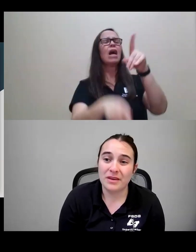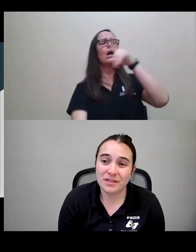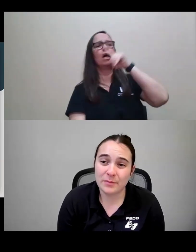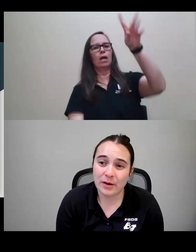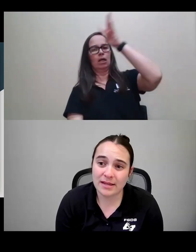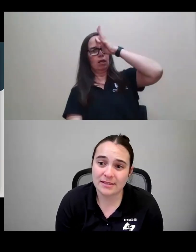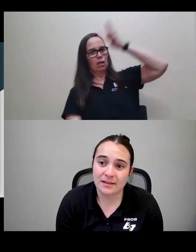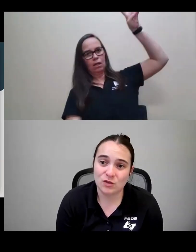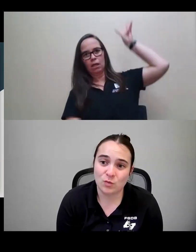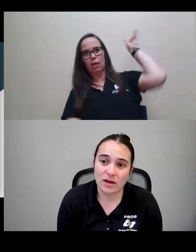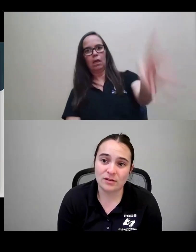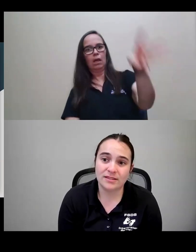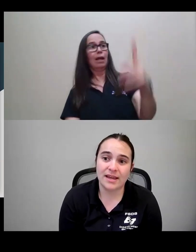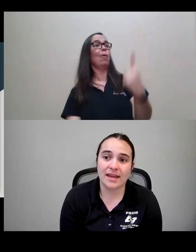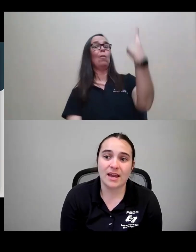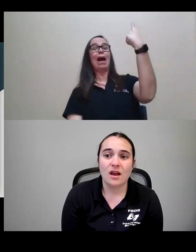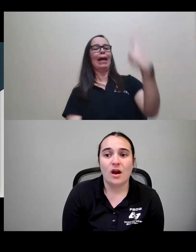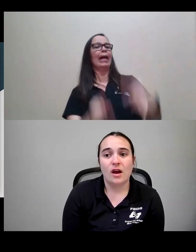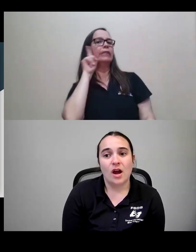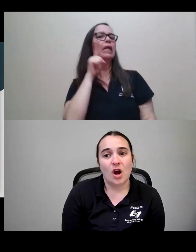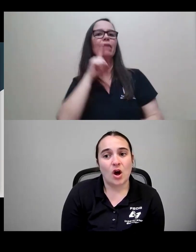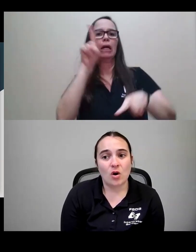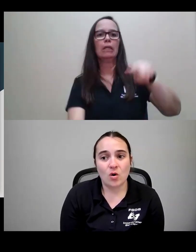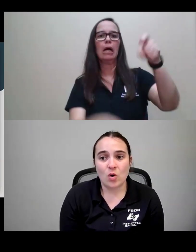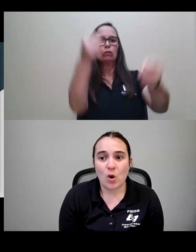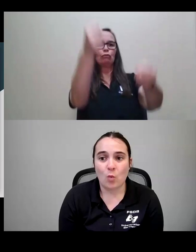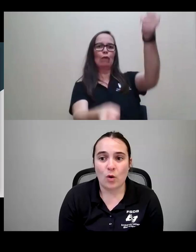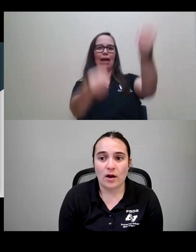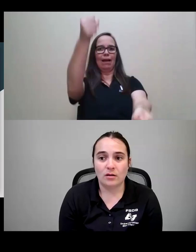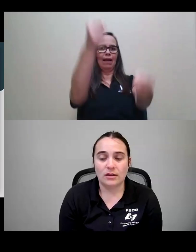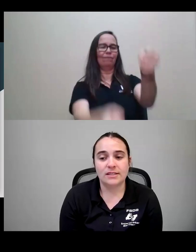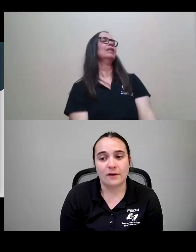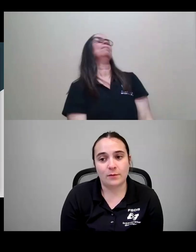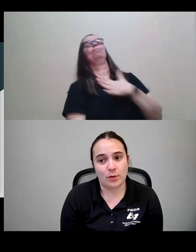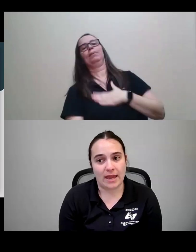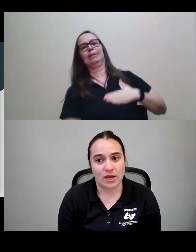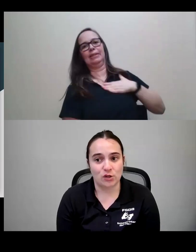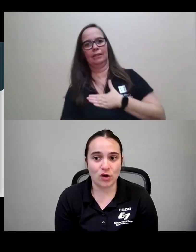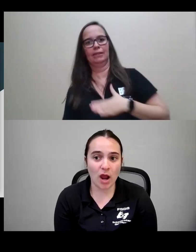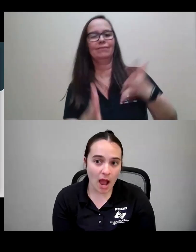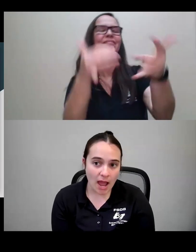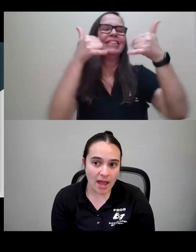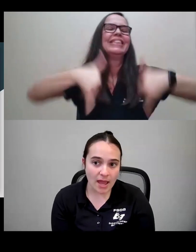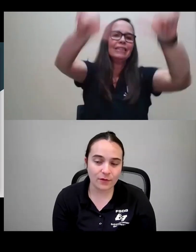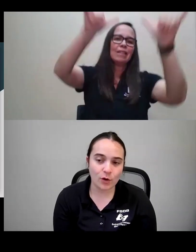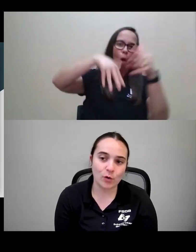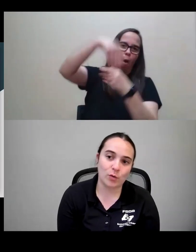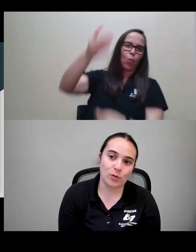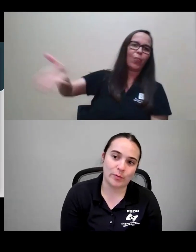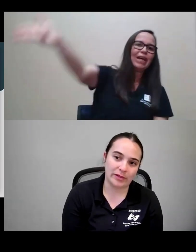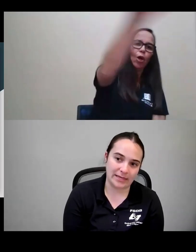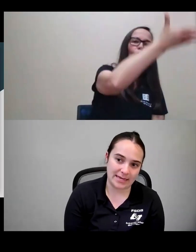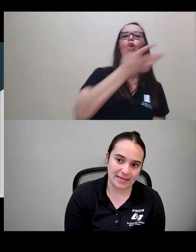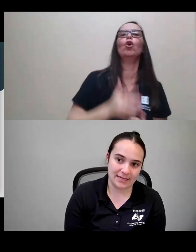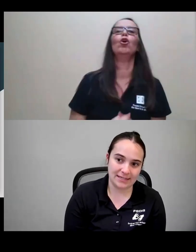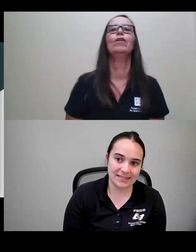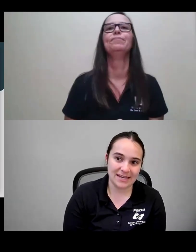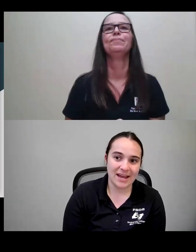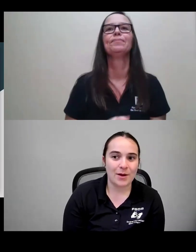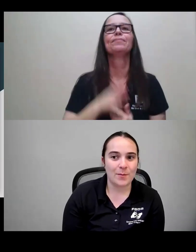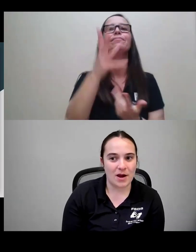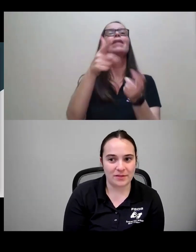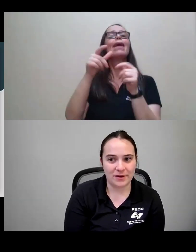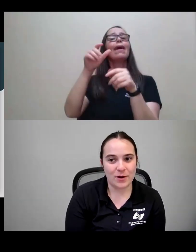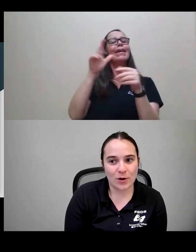some myths about ASL as well, saying, "Oh, well, deaf people can't drive." Oh, please. Come on.